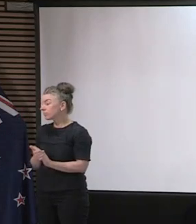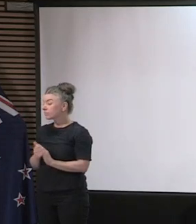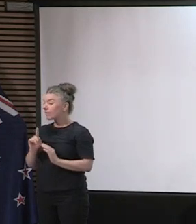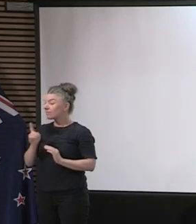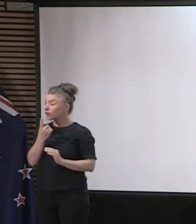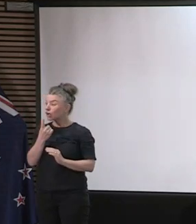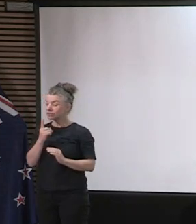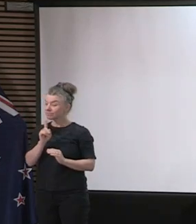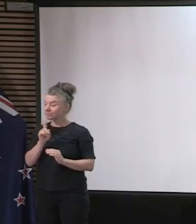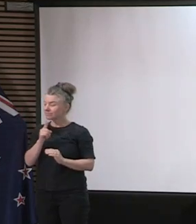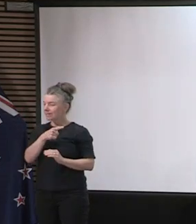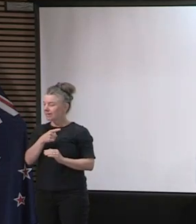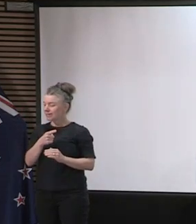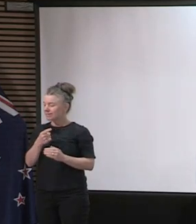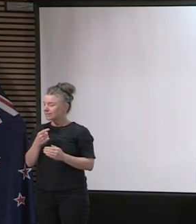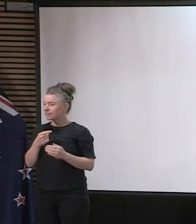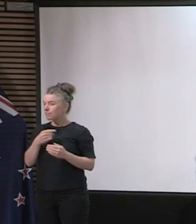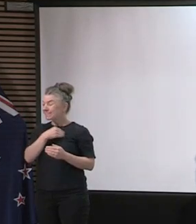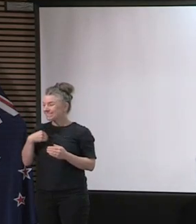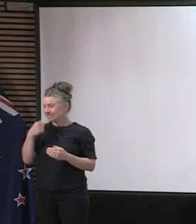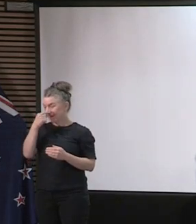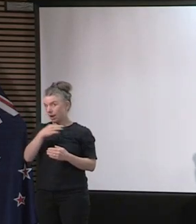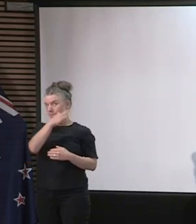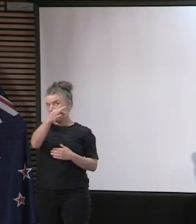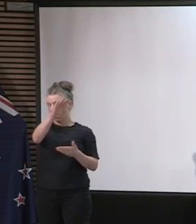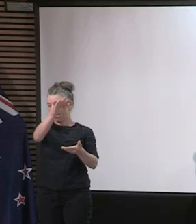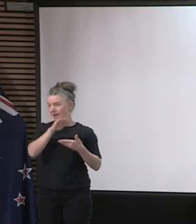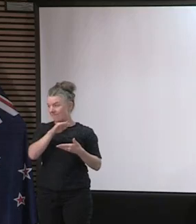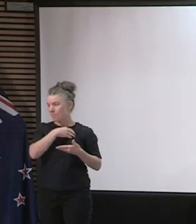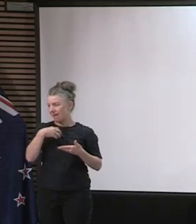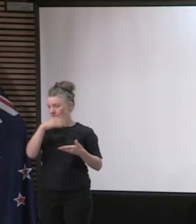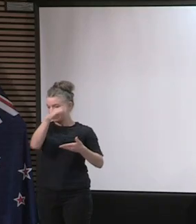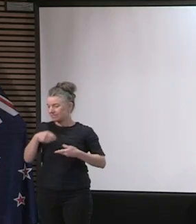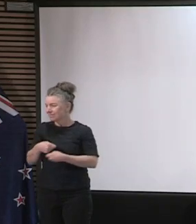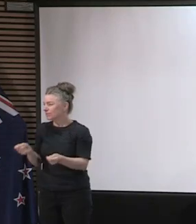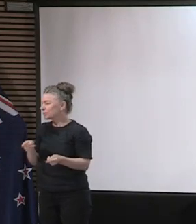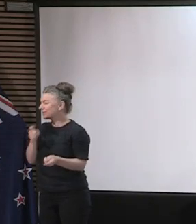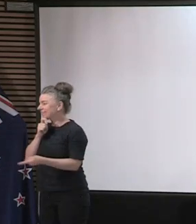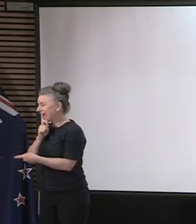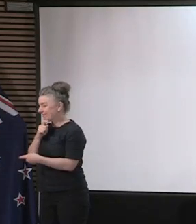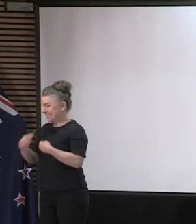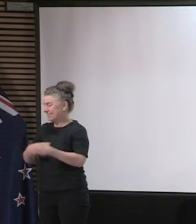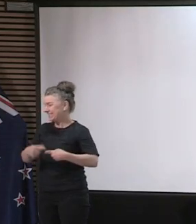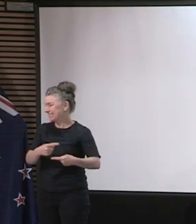course, the first best example of that has been the wage